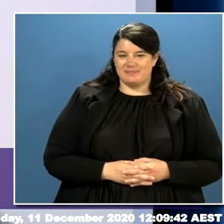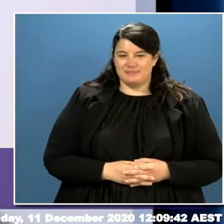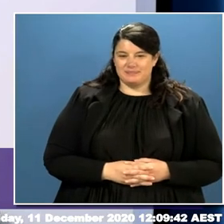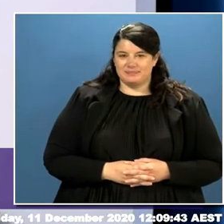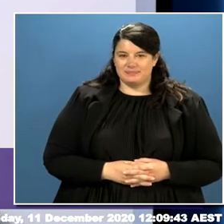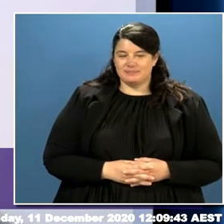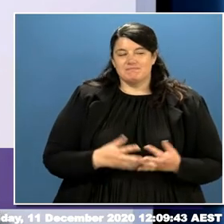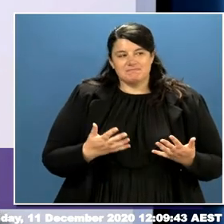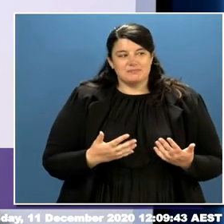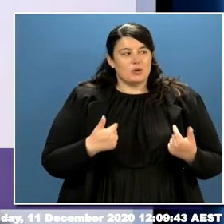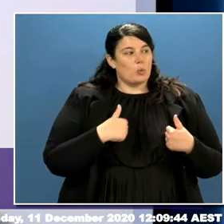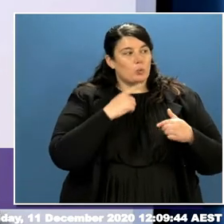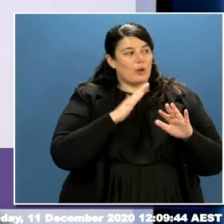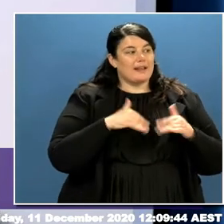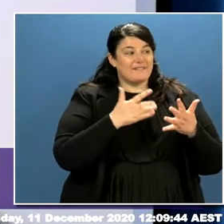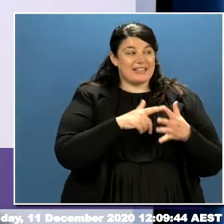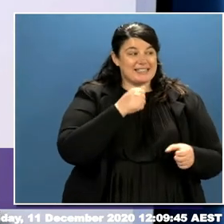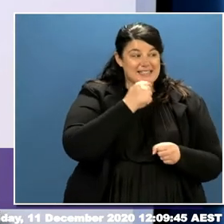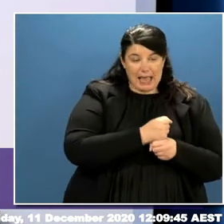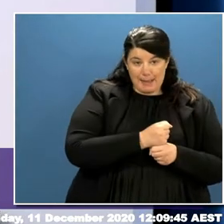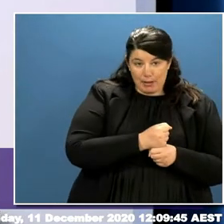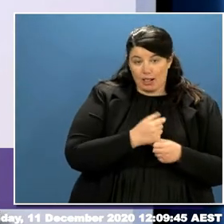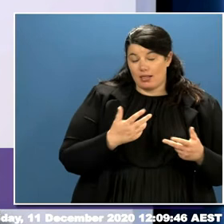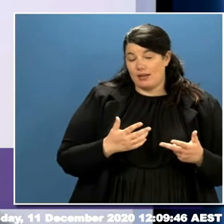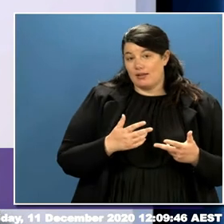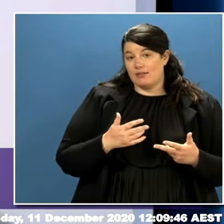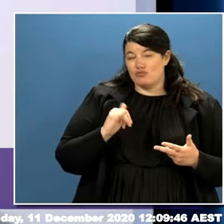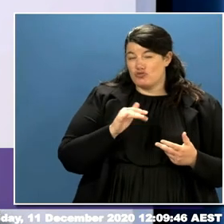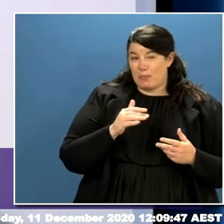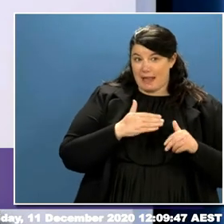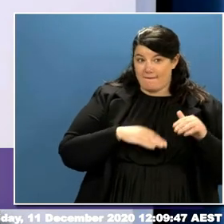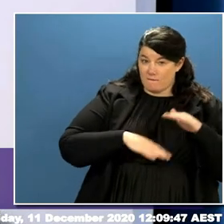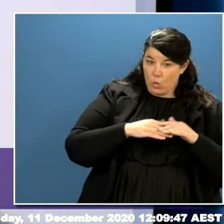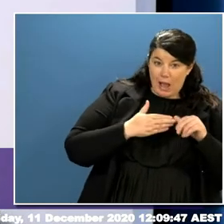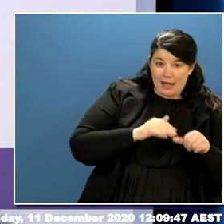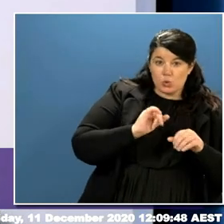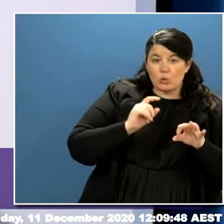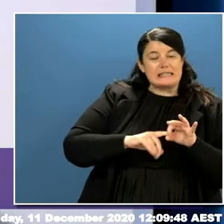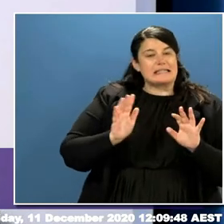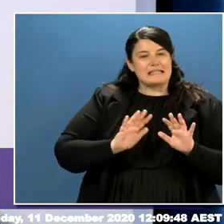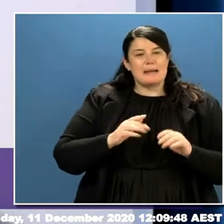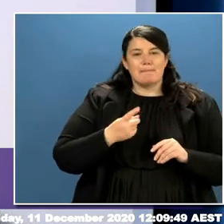I want to give an example, and it probably doesn't quite answer your question but it may to a point.